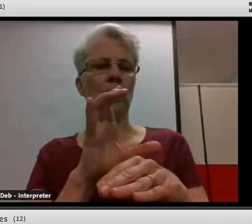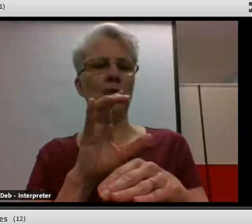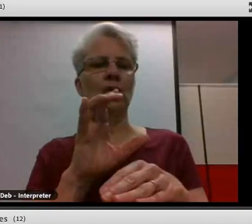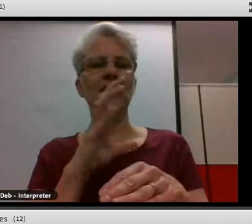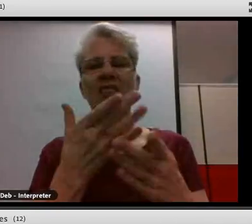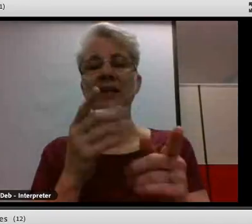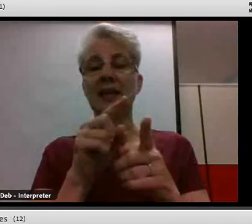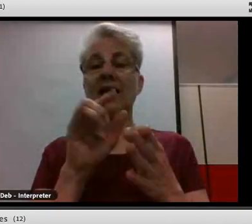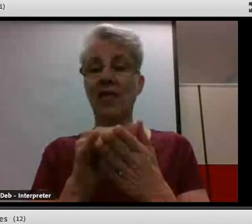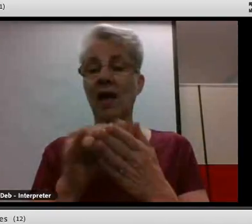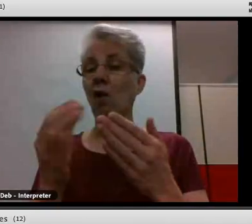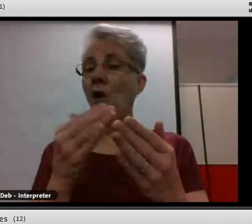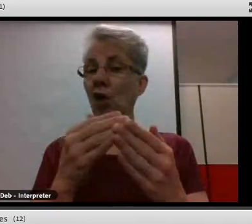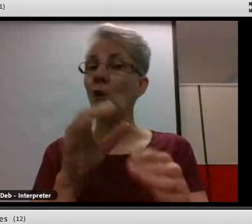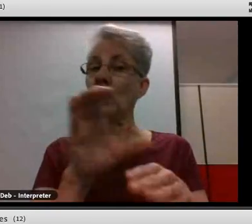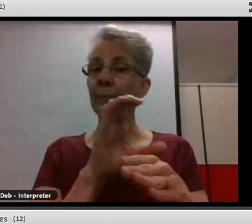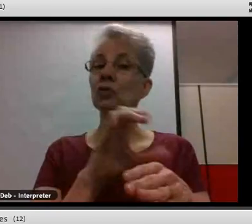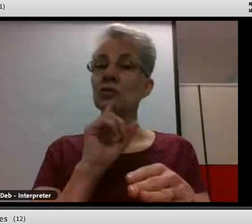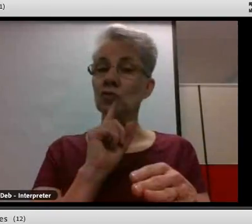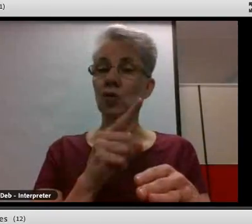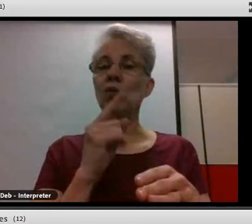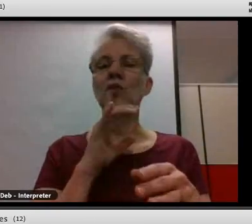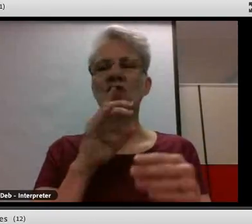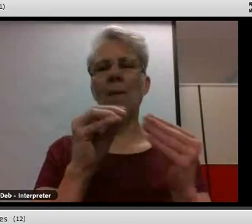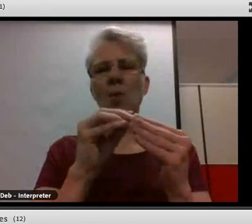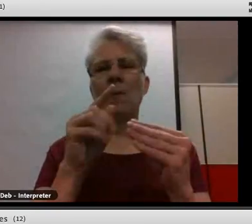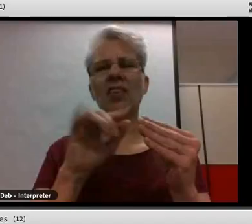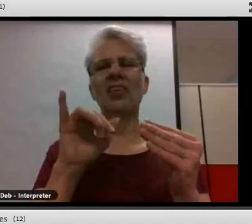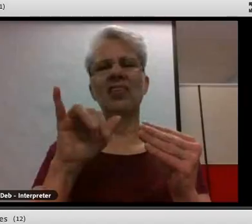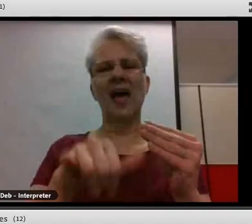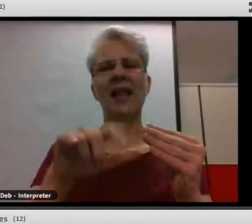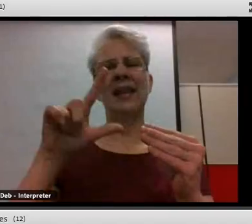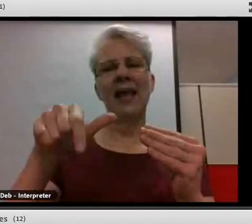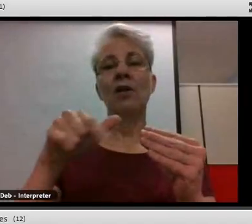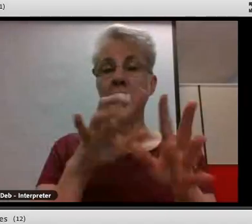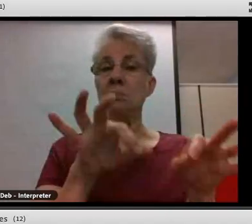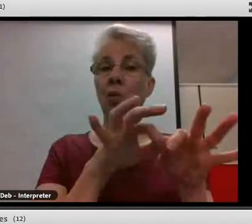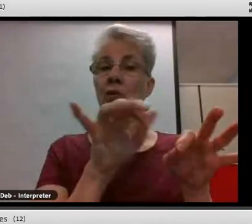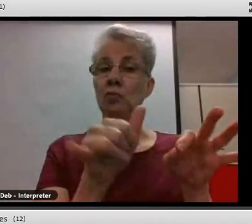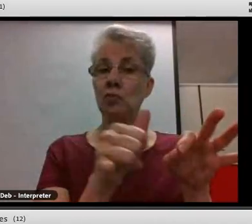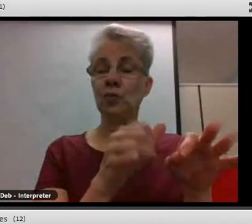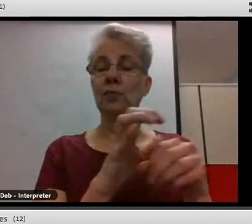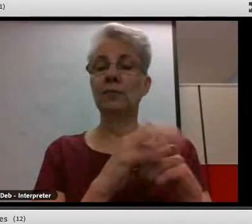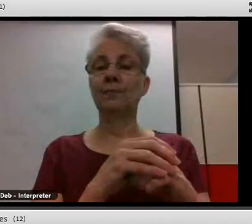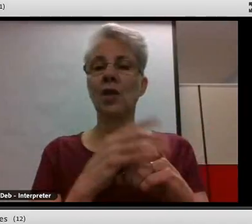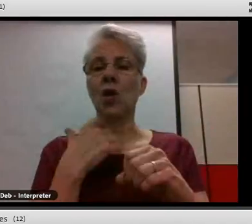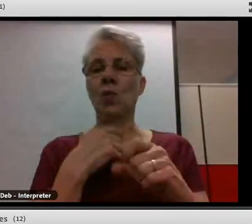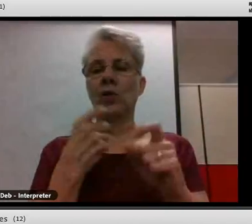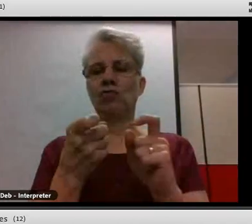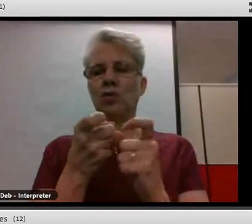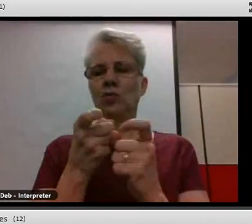and you know, libraries should also think about including participants with disabilities